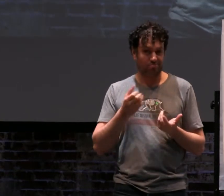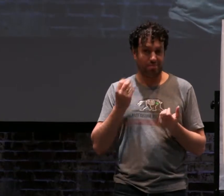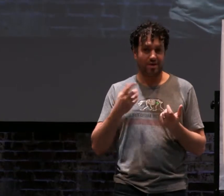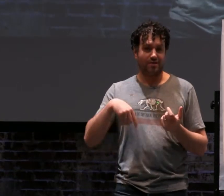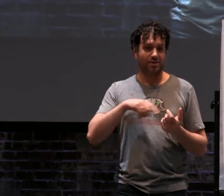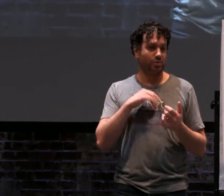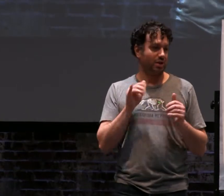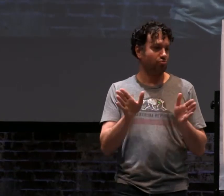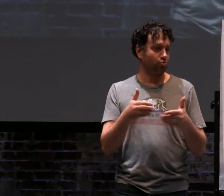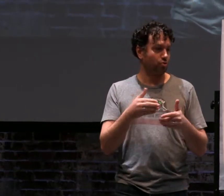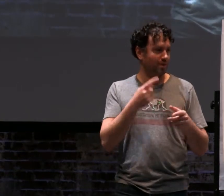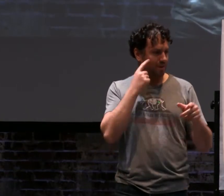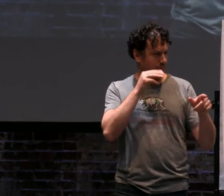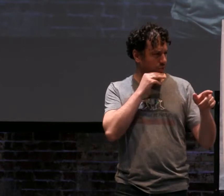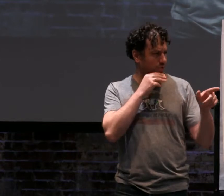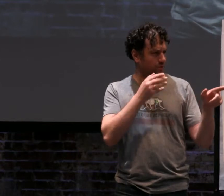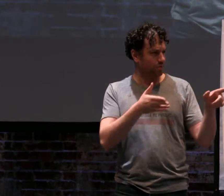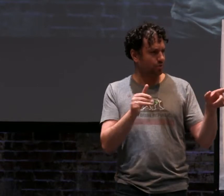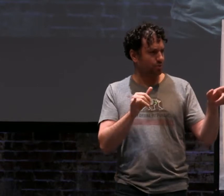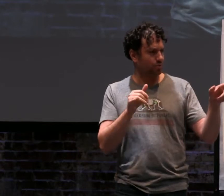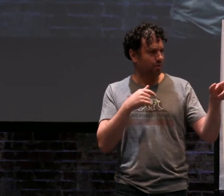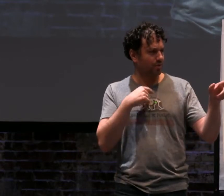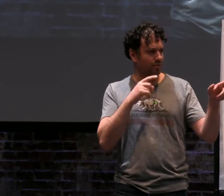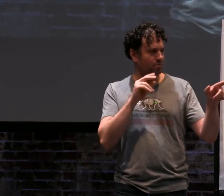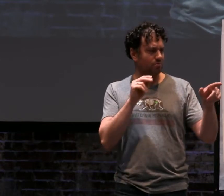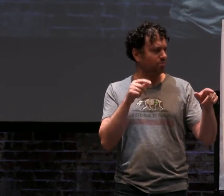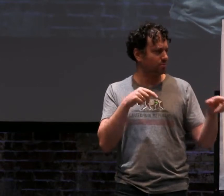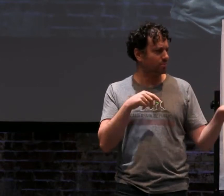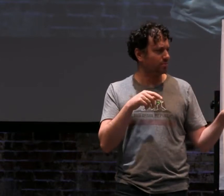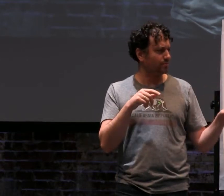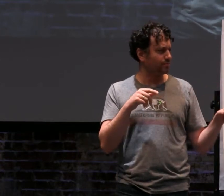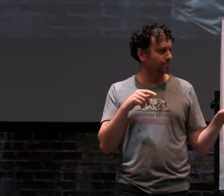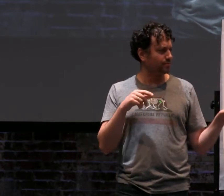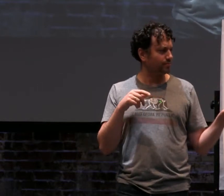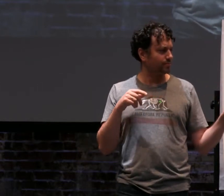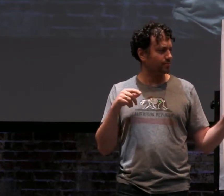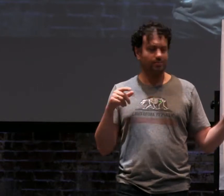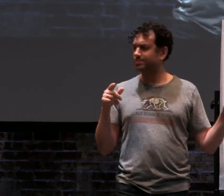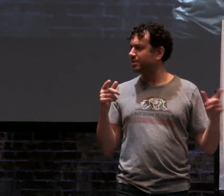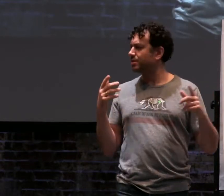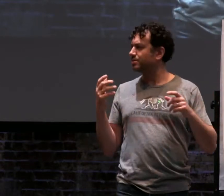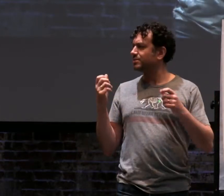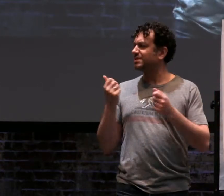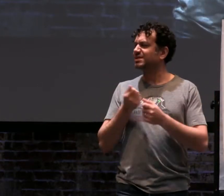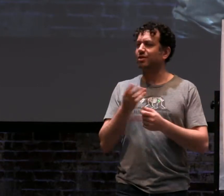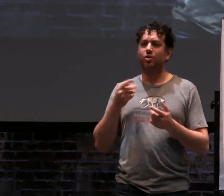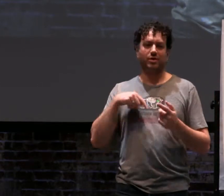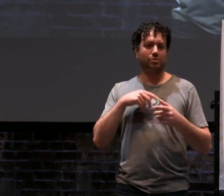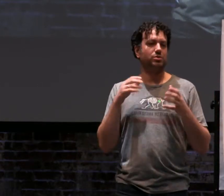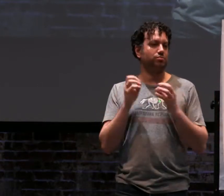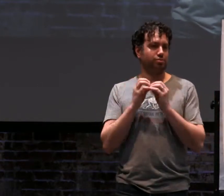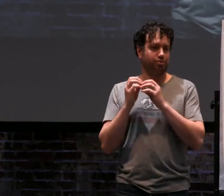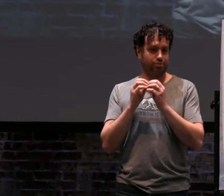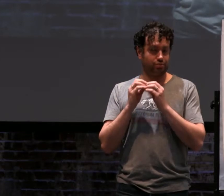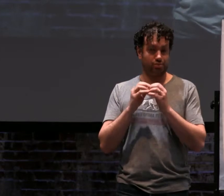we'd put this thing together and create this room. And I think that the lunches that we had, what else was done? Monique was there.